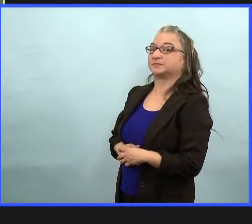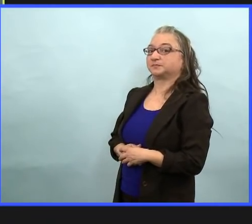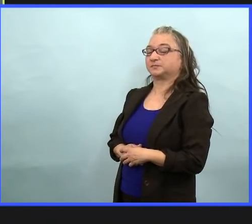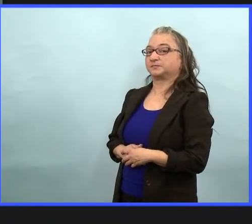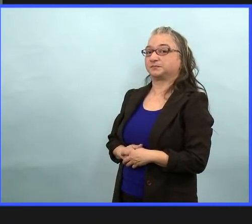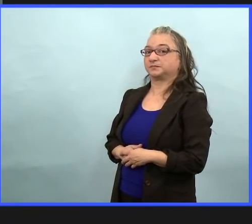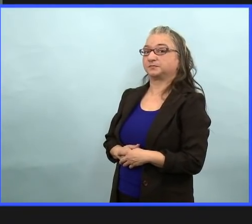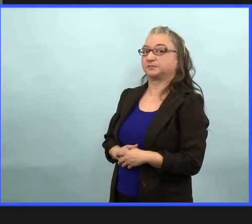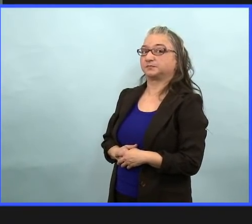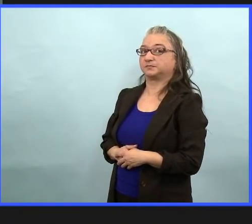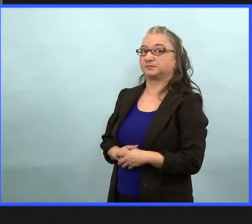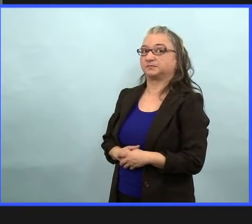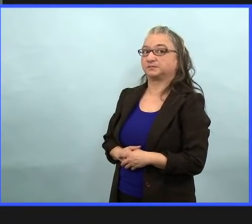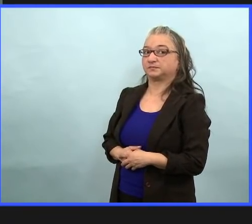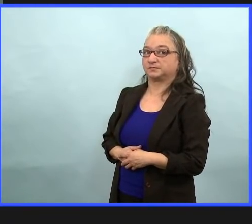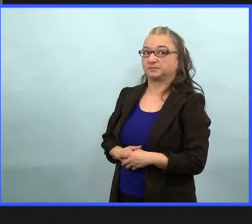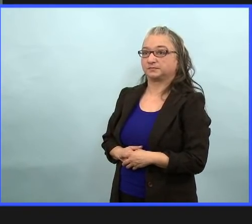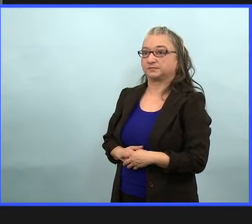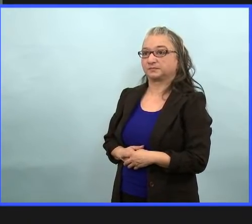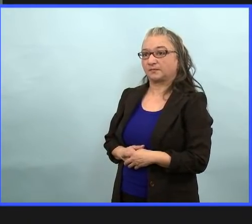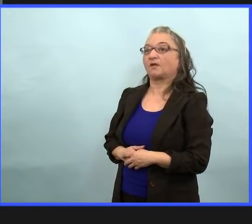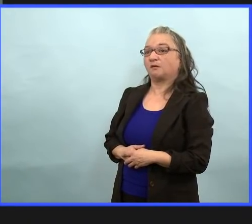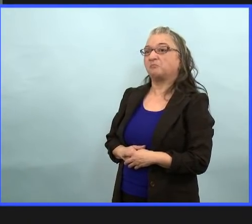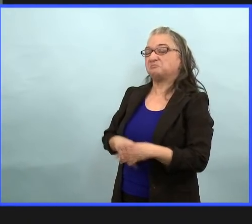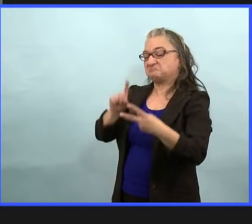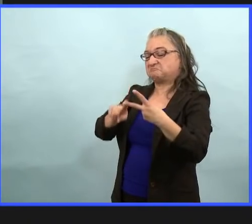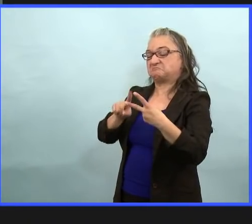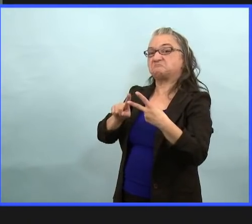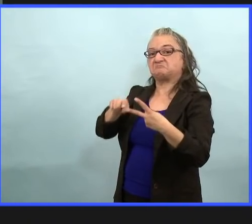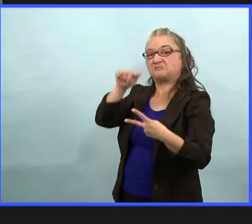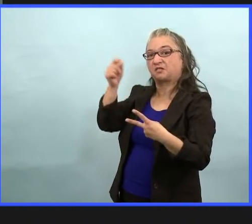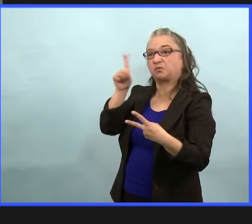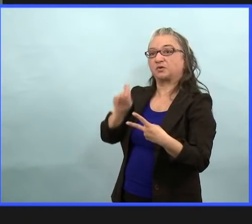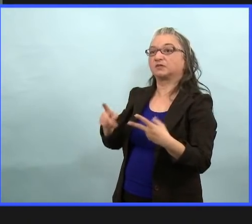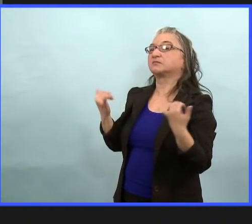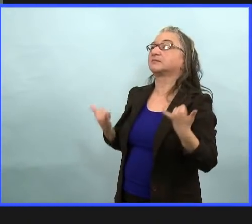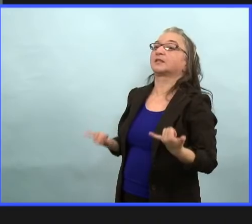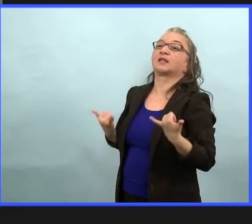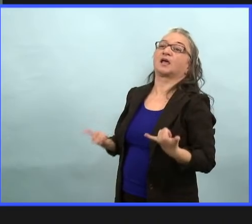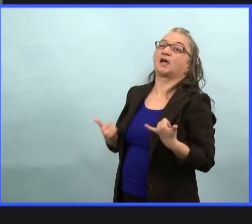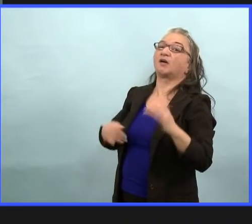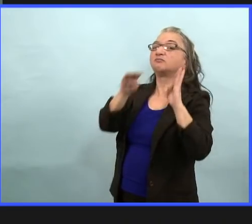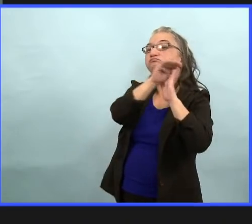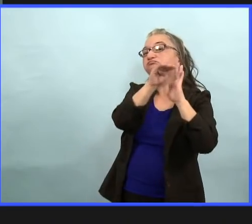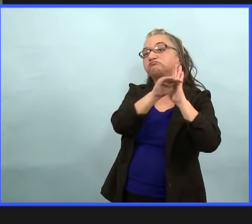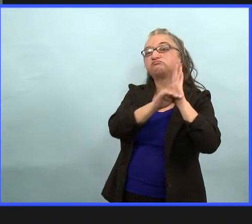what about as we loosen restrictions for people who are immunocompromised